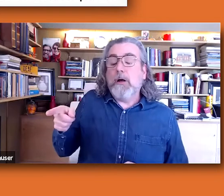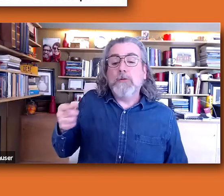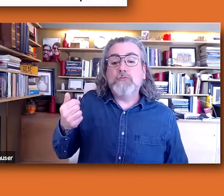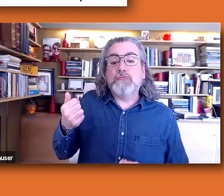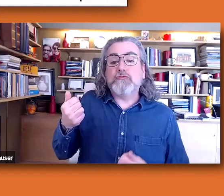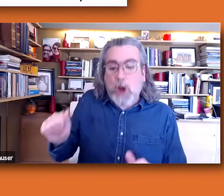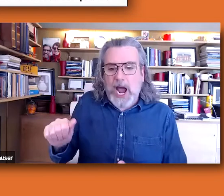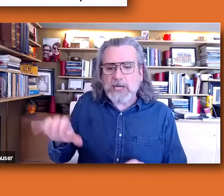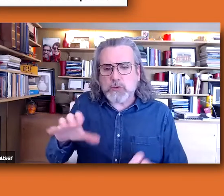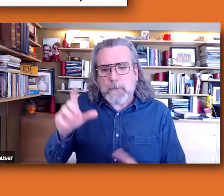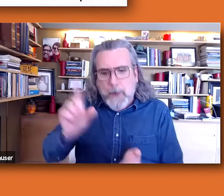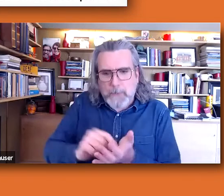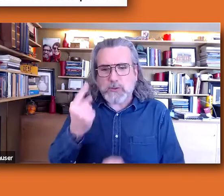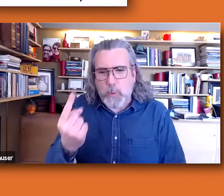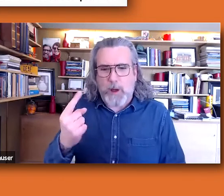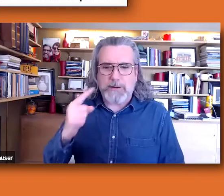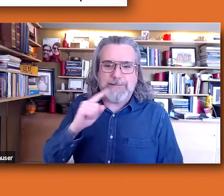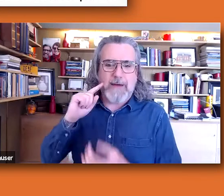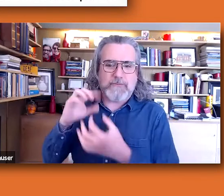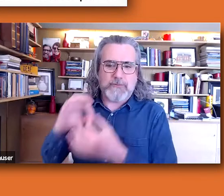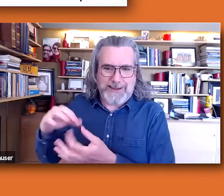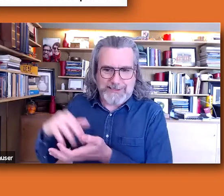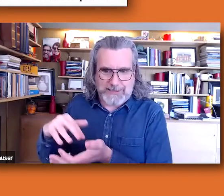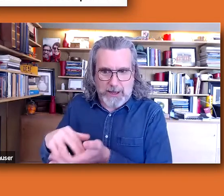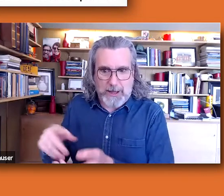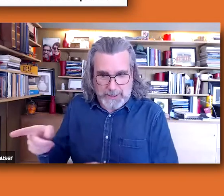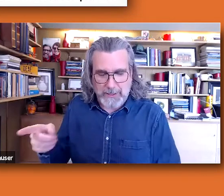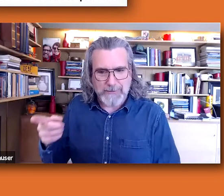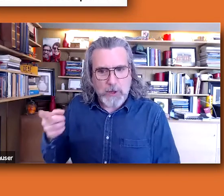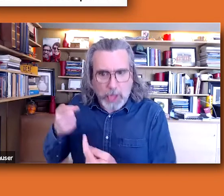My chair at the time was hearing and wanted to publish